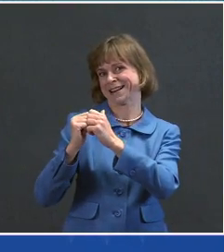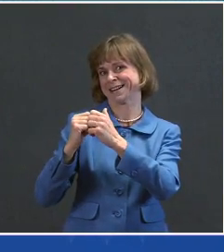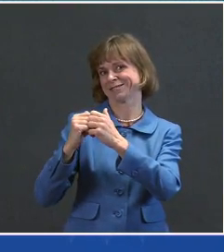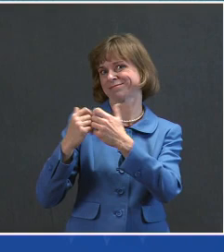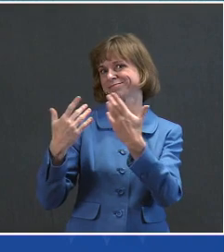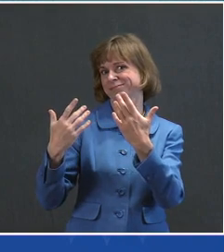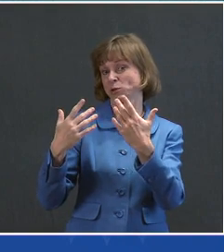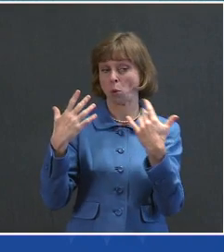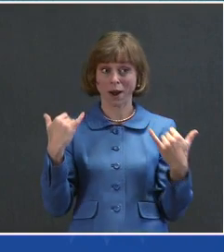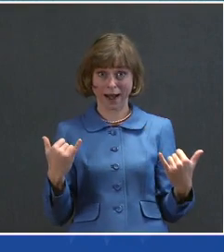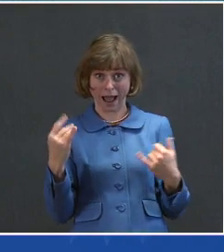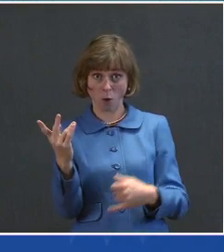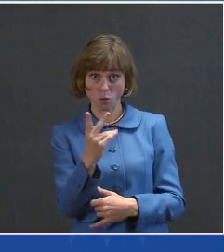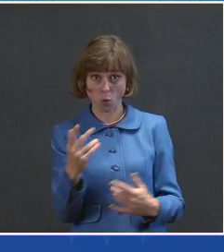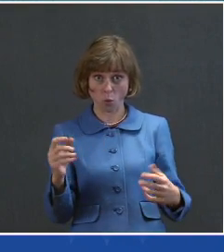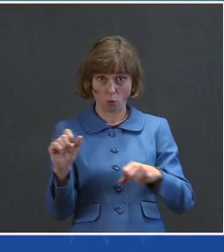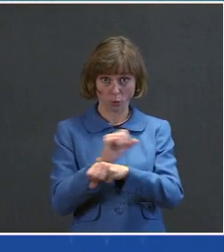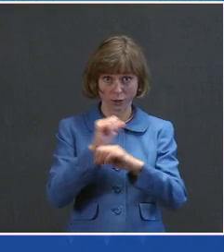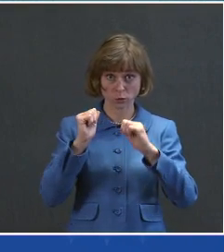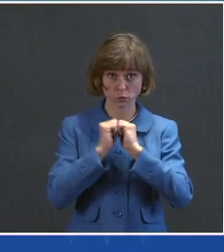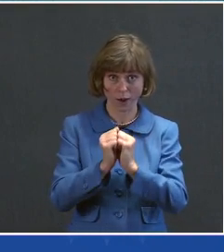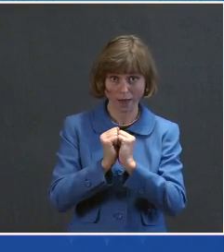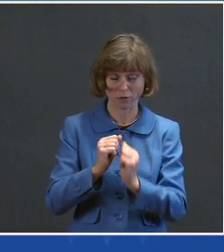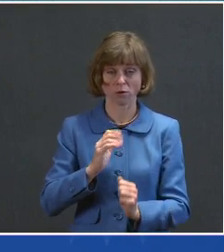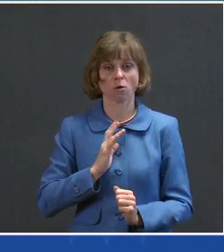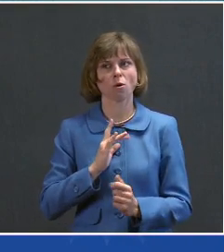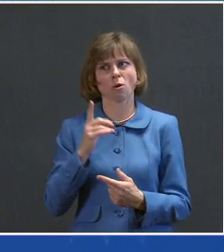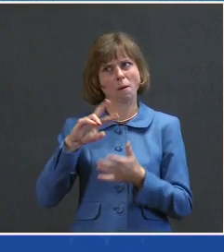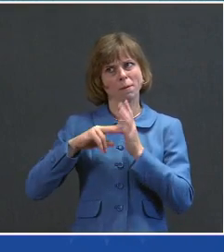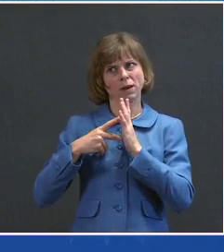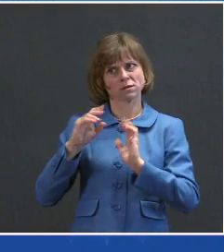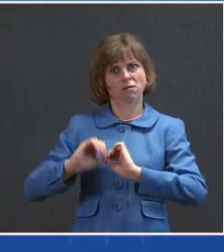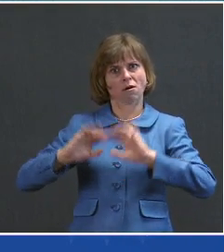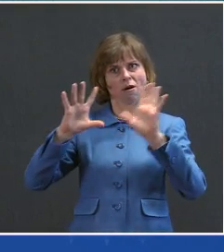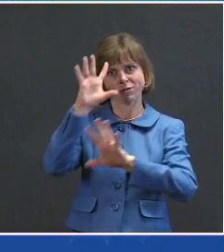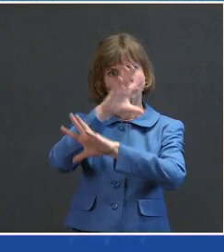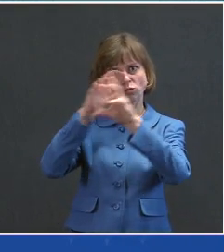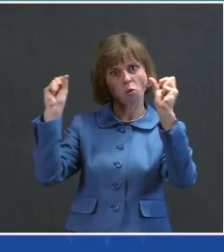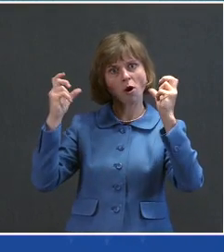speaks to the ability of this administration, broadly, to bring them to the table